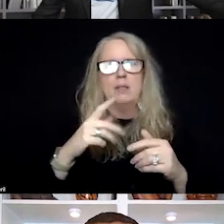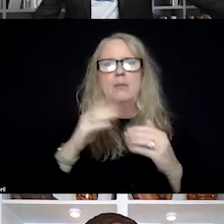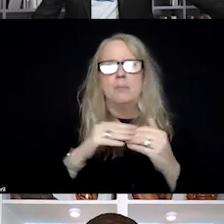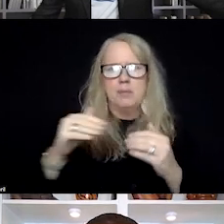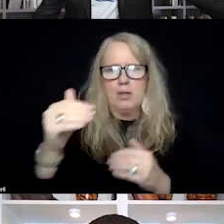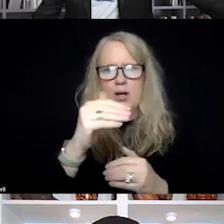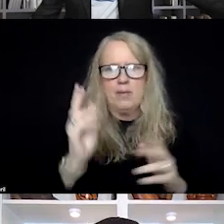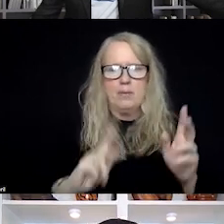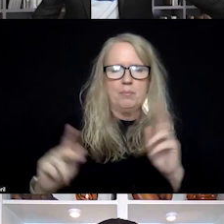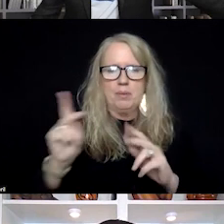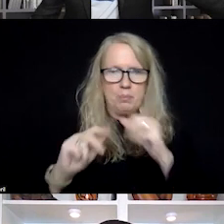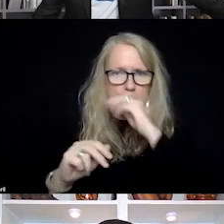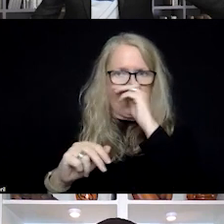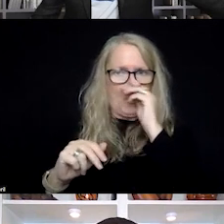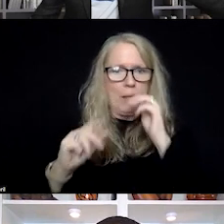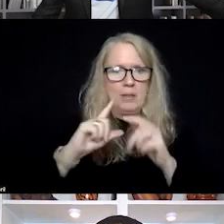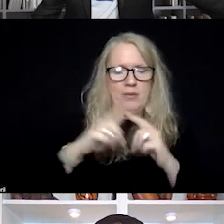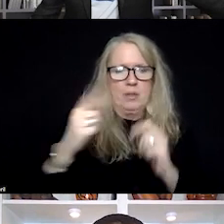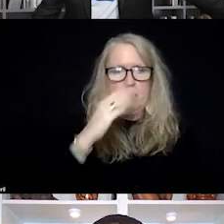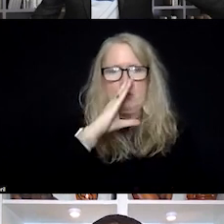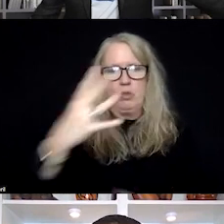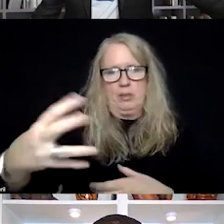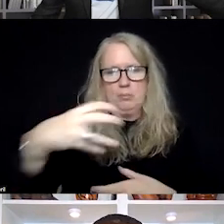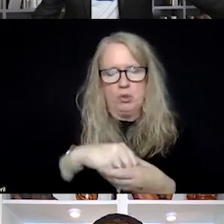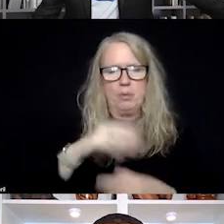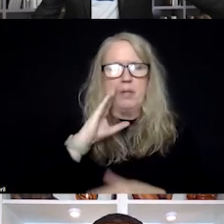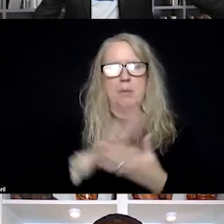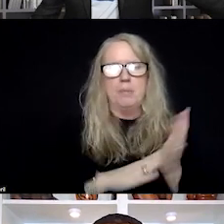PEOPLE WHO DIRECTLY PARTICIPATED IT IN. IT REALLY BECAME A SYMBOL